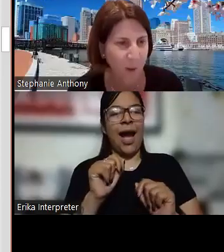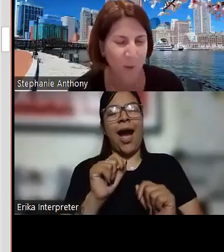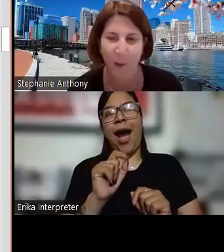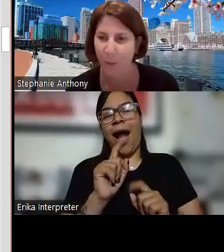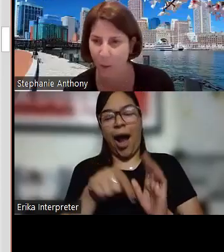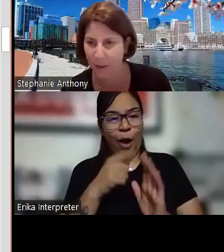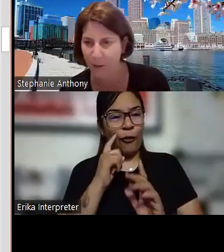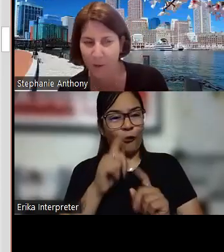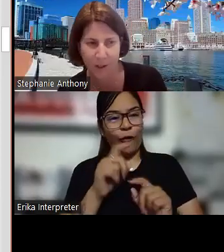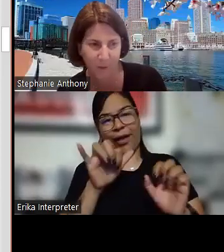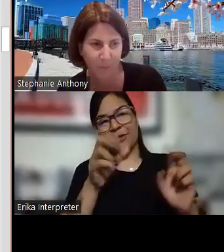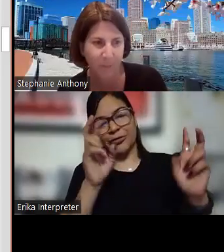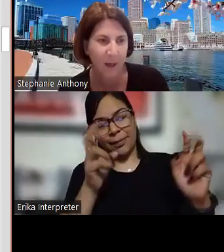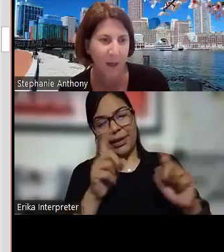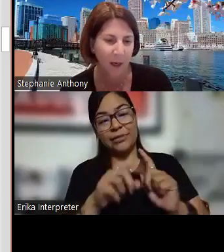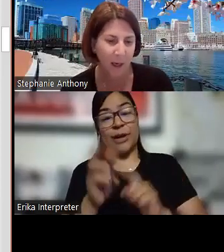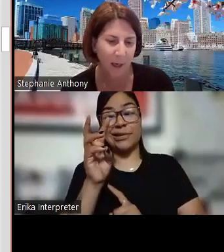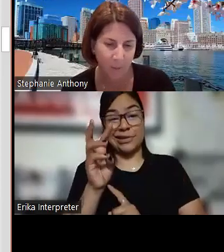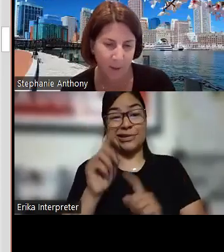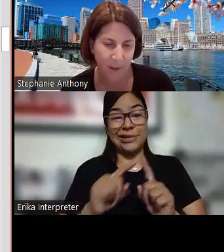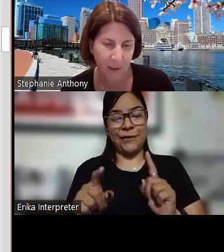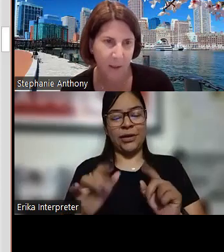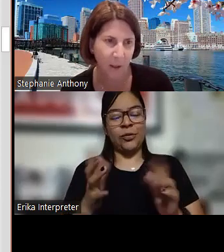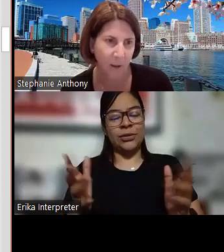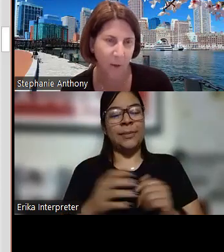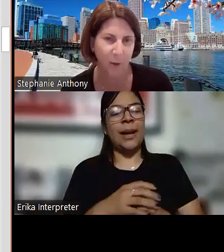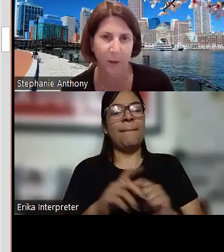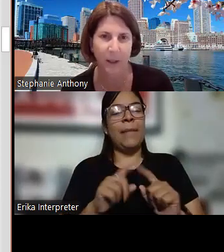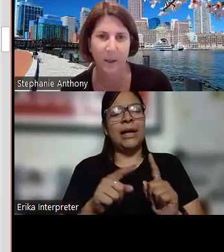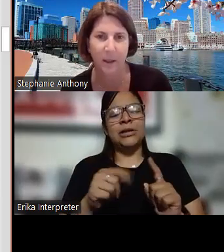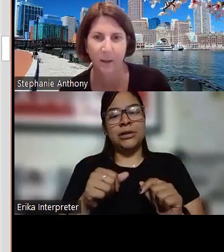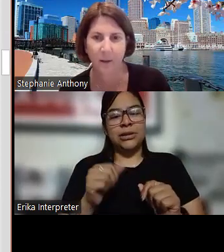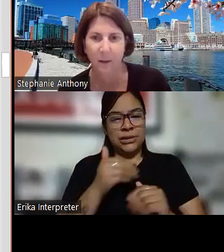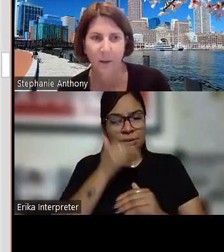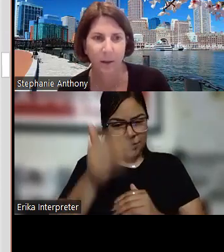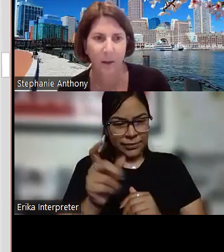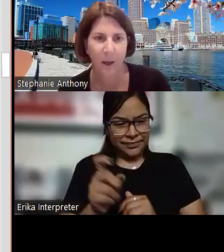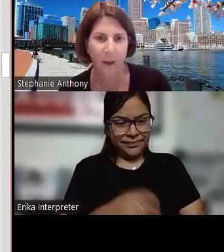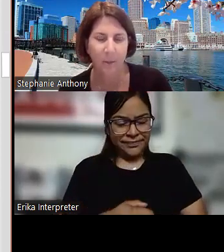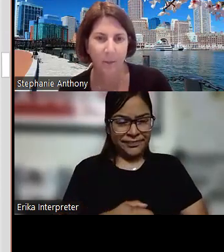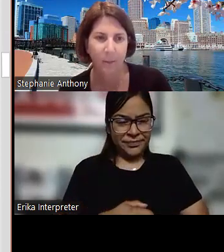business plan components there's six of them um the six are you can go to the next slide um